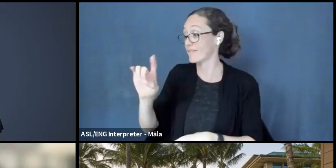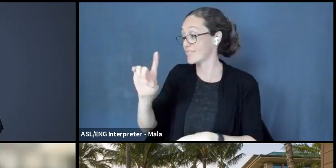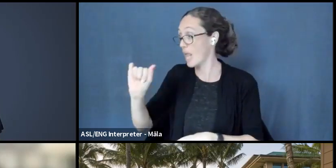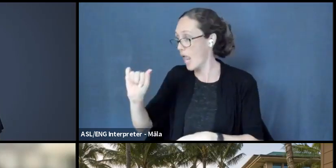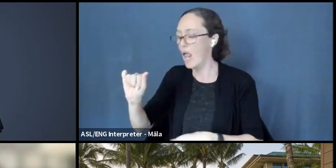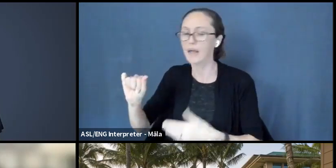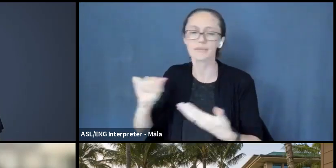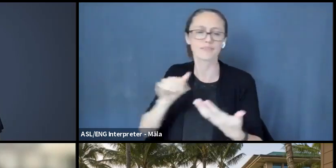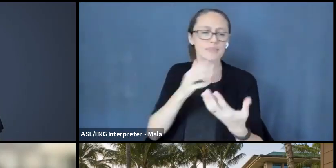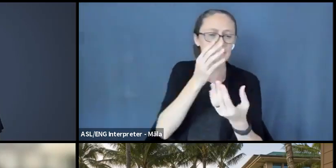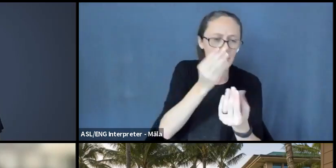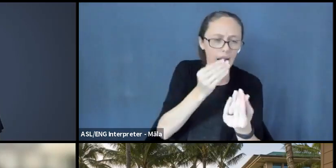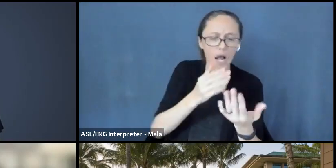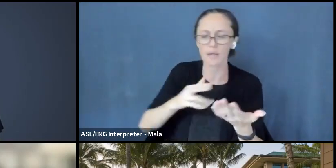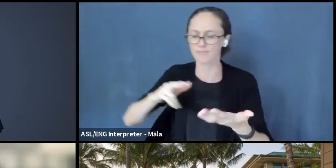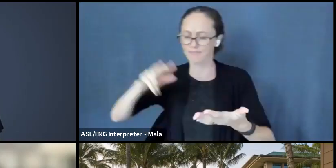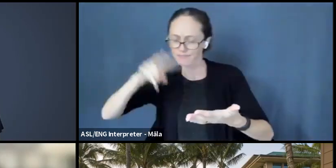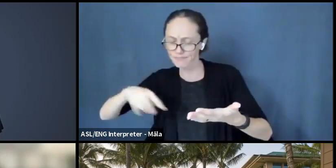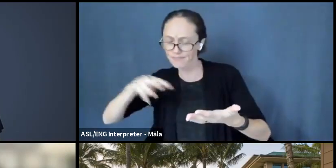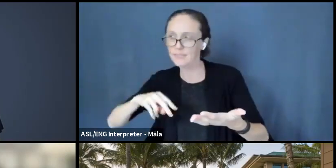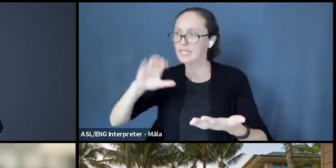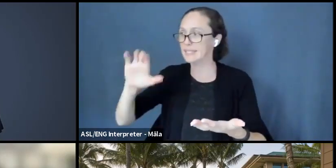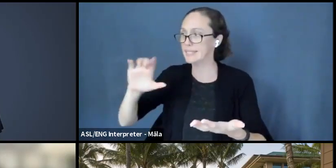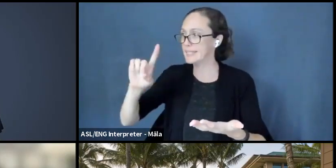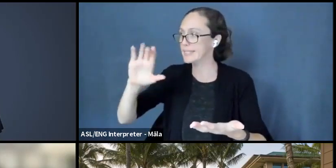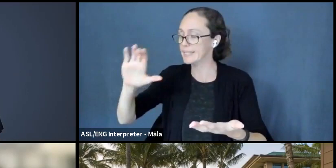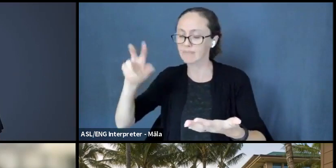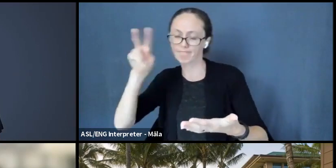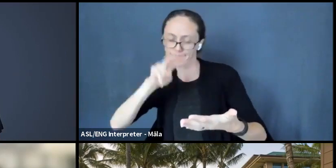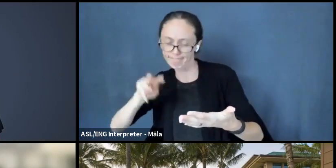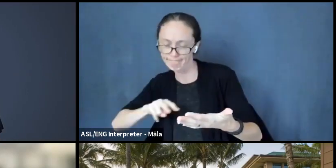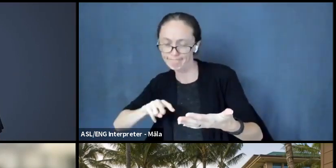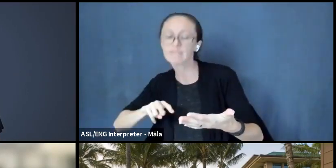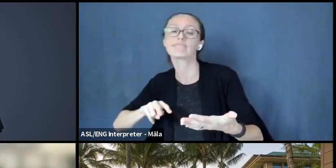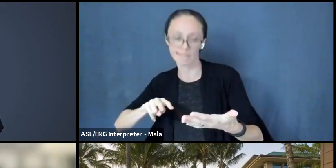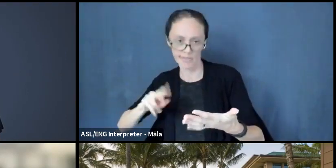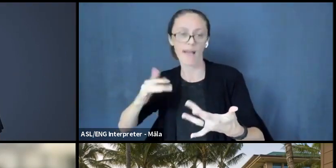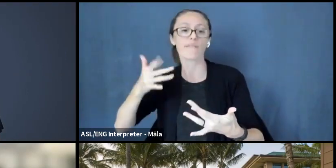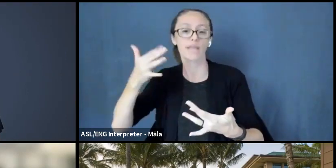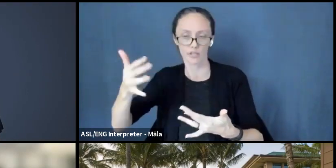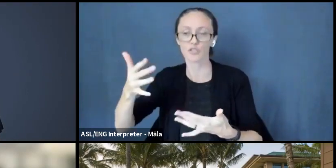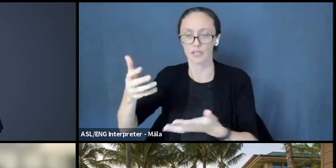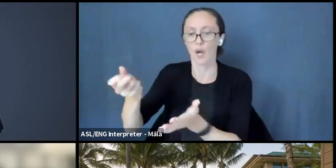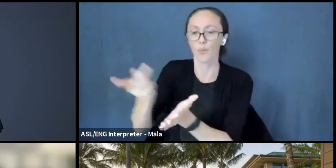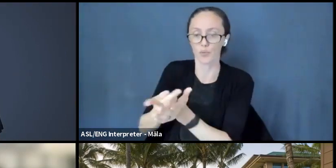And they were eventually approved as described by Dr. Lee.